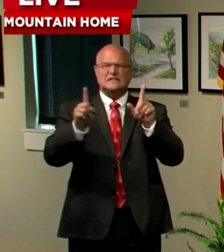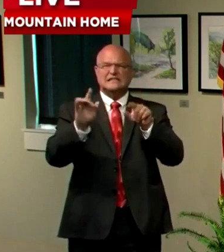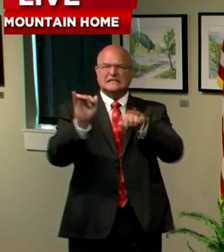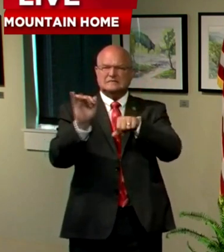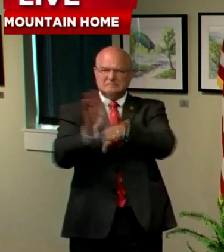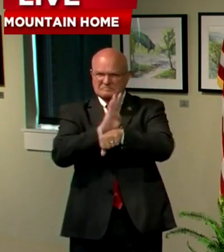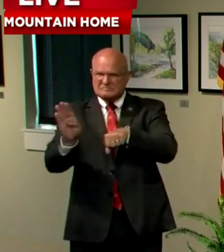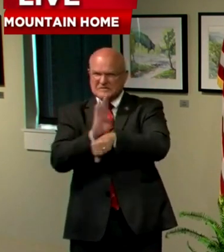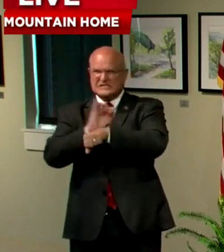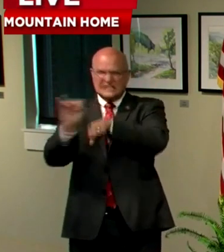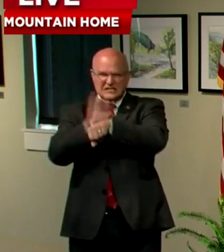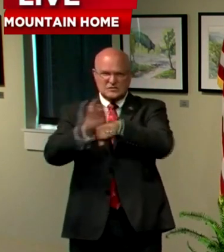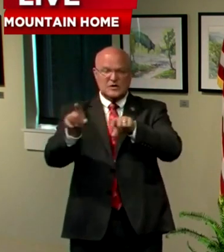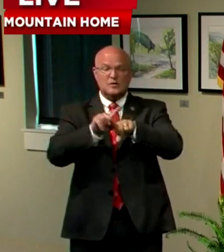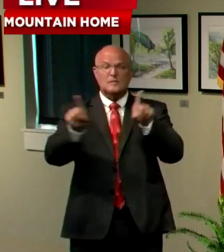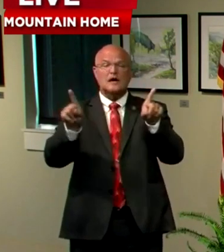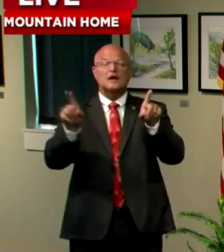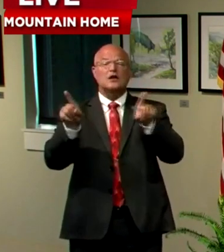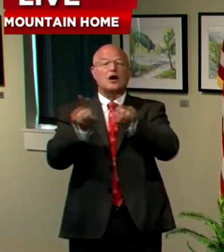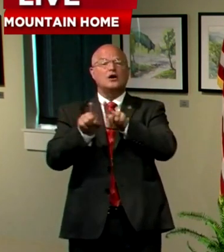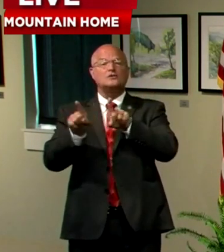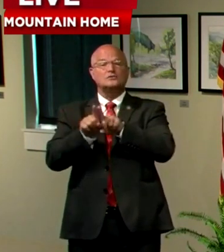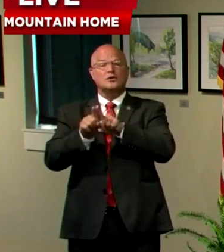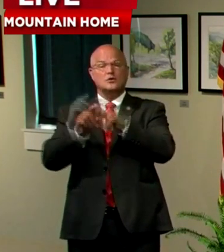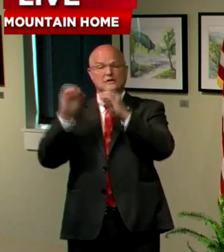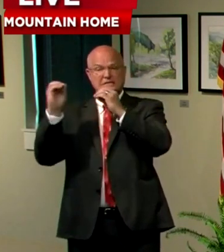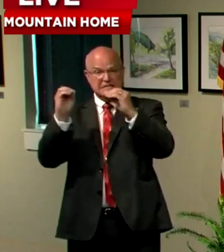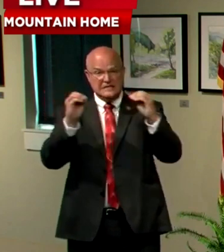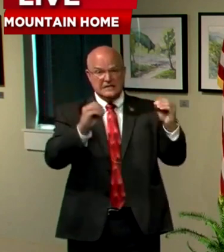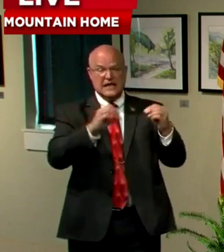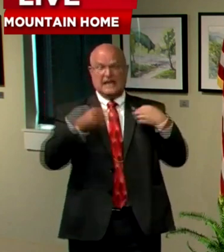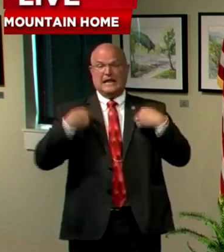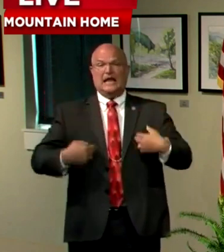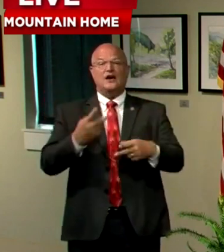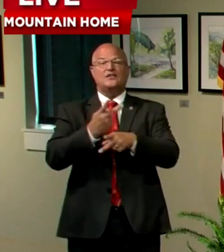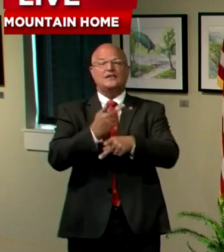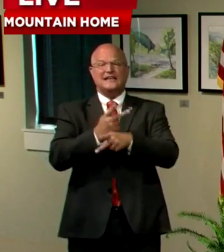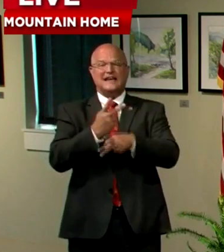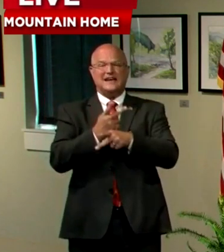AS IS OUR CUSTOM AS WE COME OUT OF LITTLE ROCK AND GO TO DIFFERENT PARTS OF THE STATE LIKE TO MEET WITH REPRESENTATIVES OF DIFFERENT